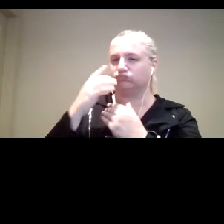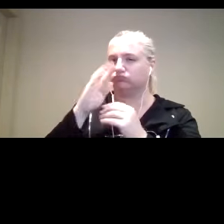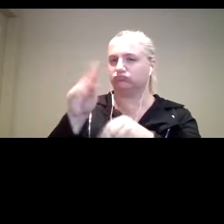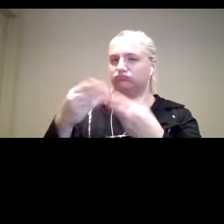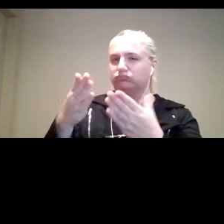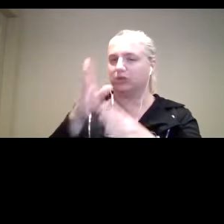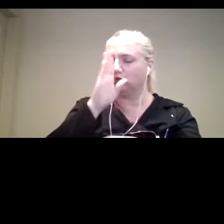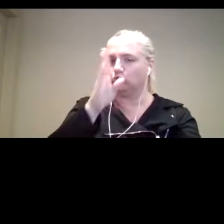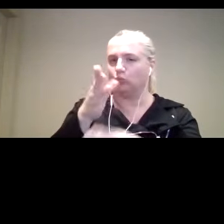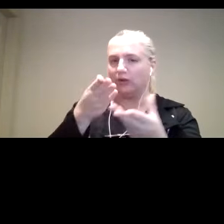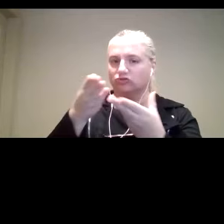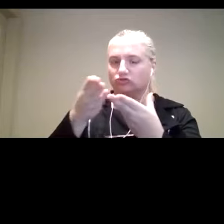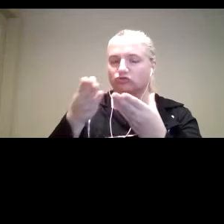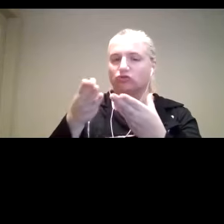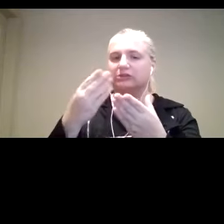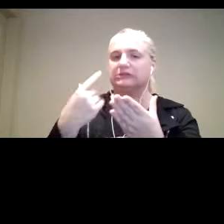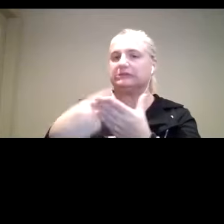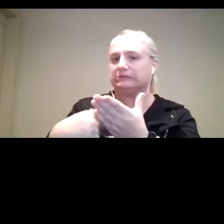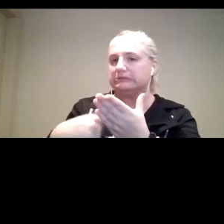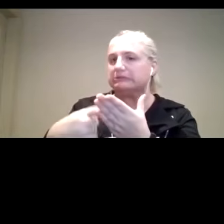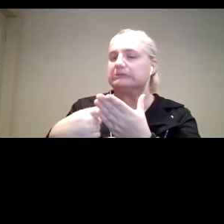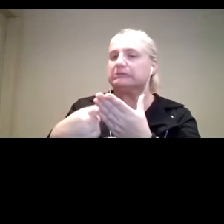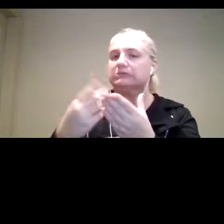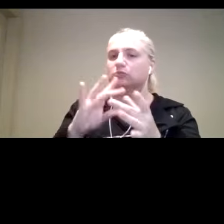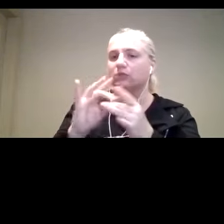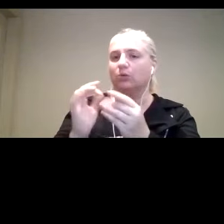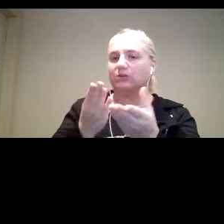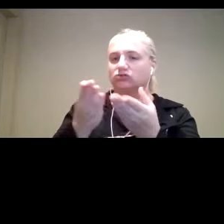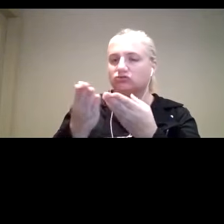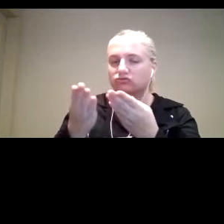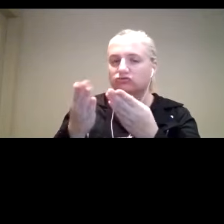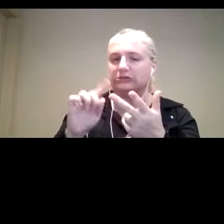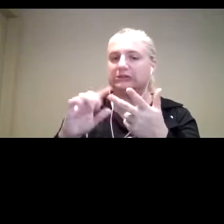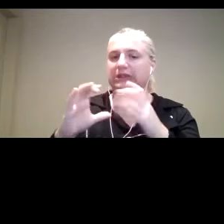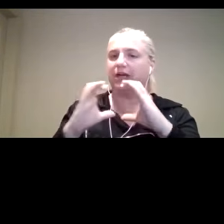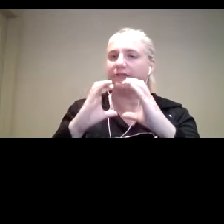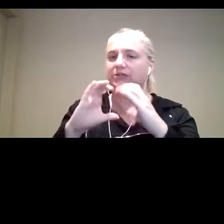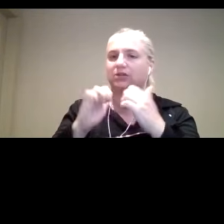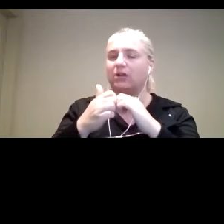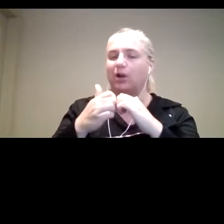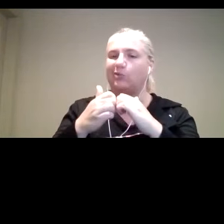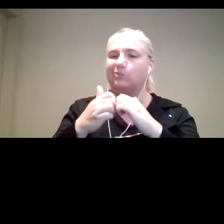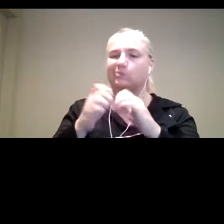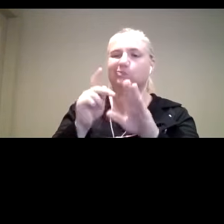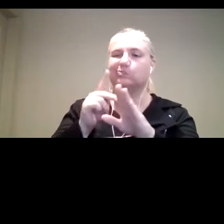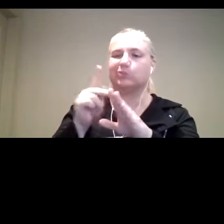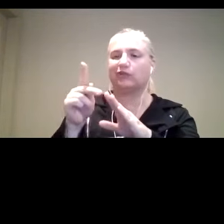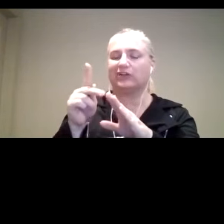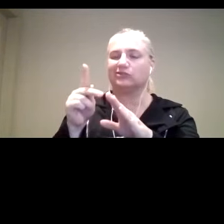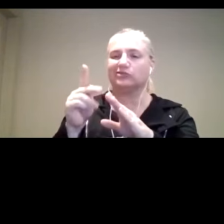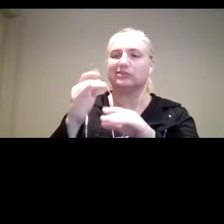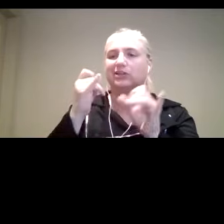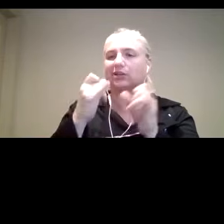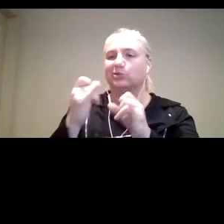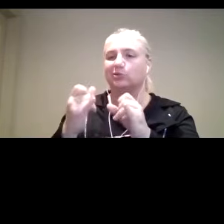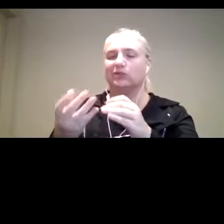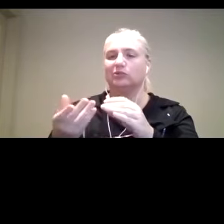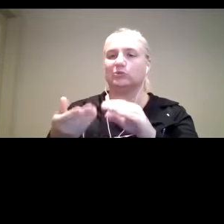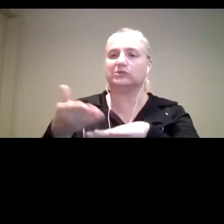as a result. Is there a conversation about how to increase these professionals individuals in our districts and buildings?